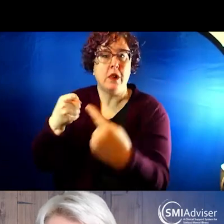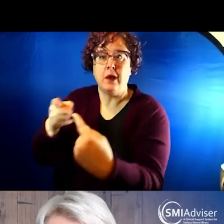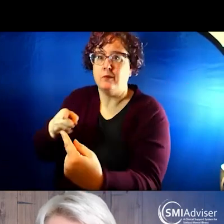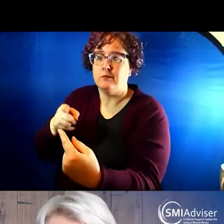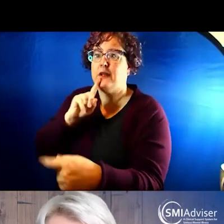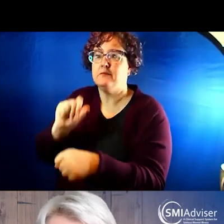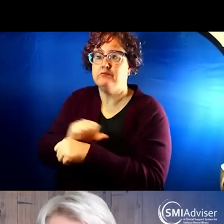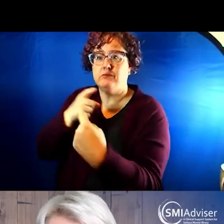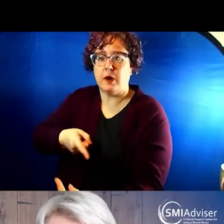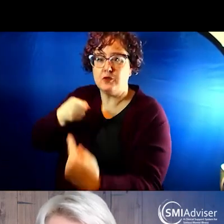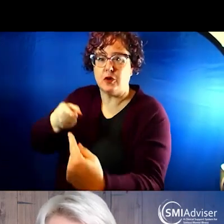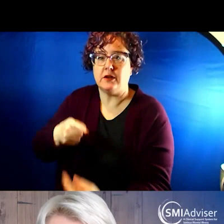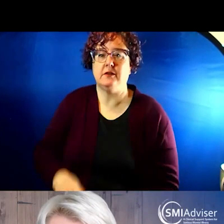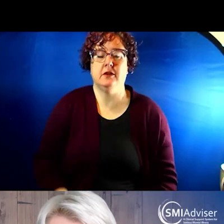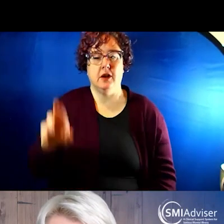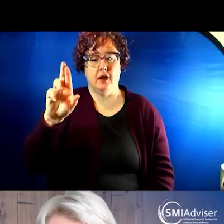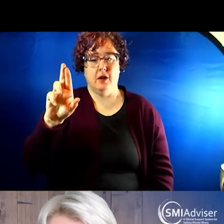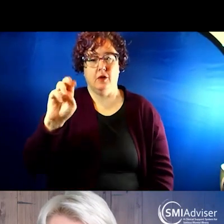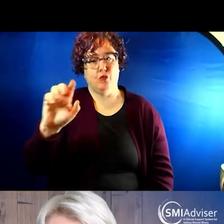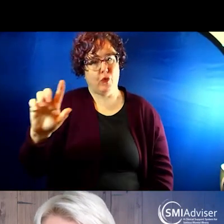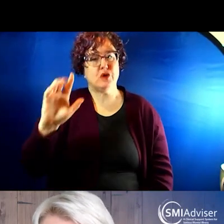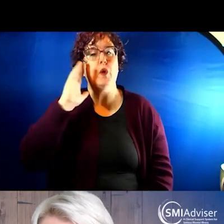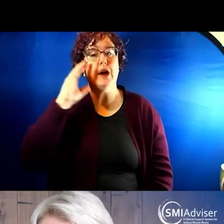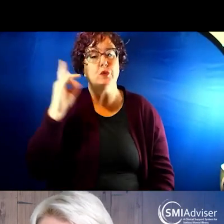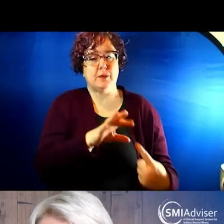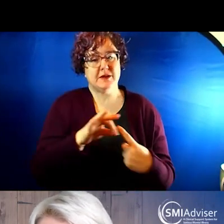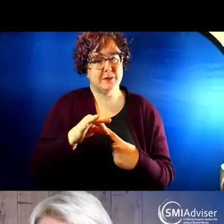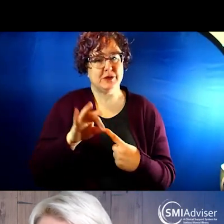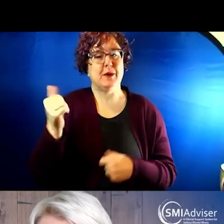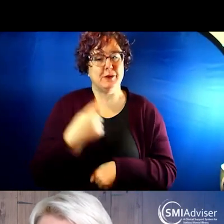I KNEW THERE WAS SOMETHING SPECIAL ABOUT YOU WITHIN I MET YOU